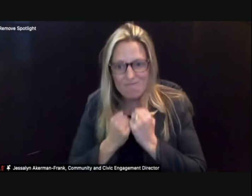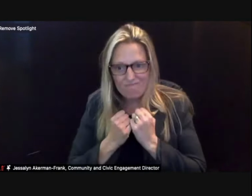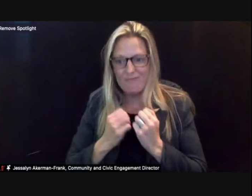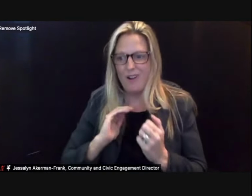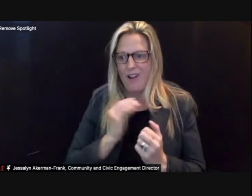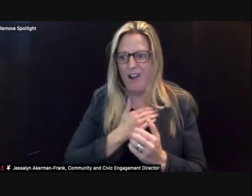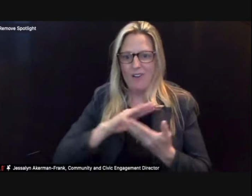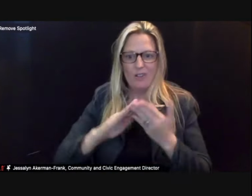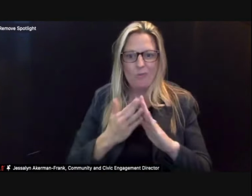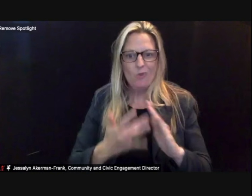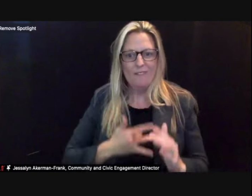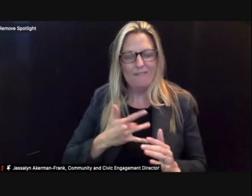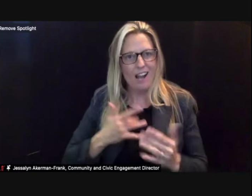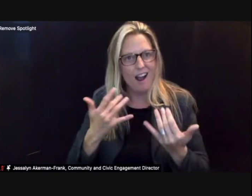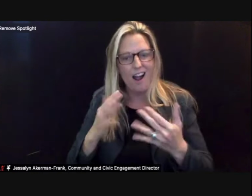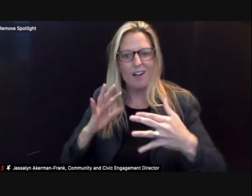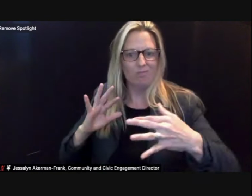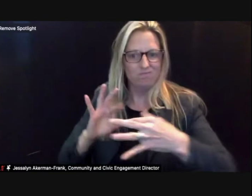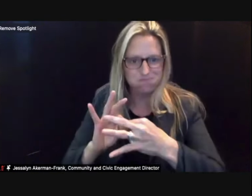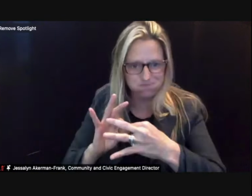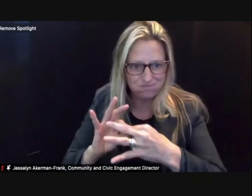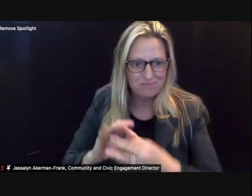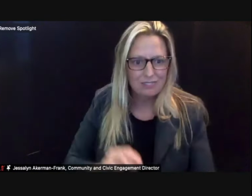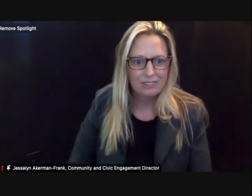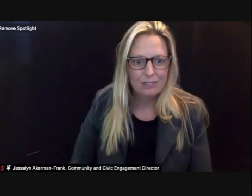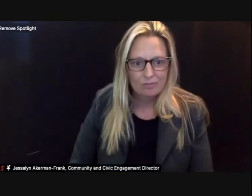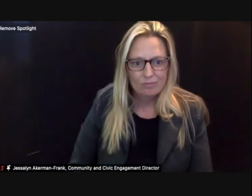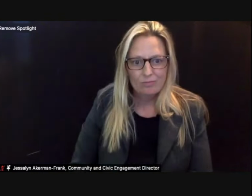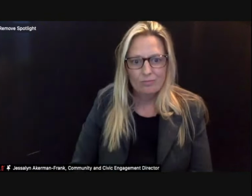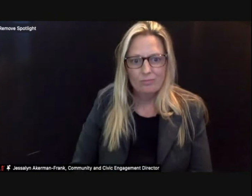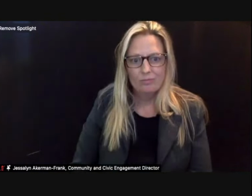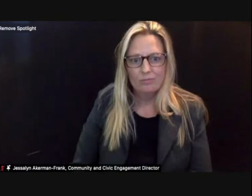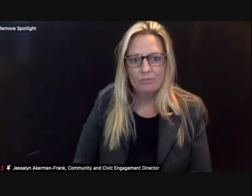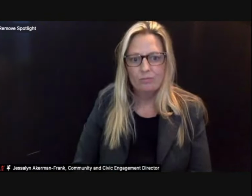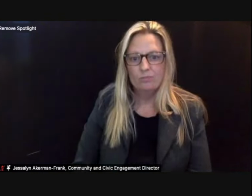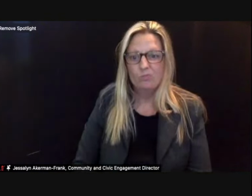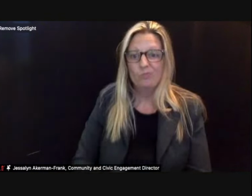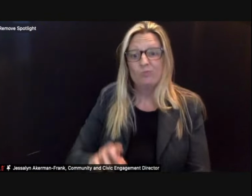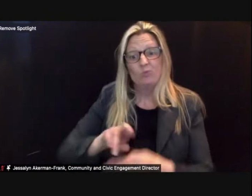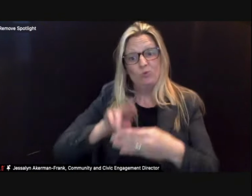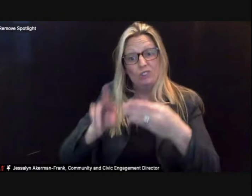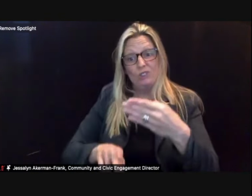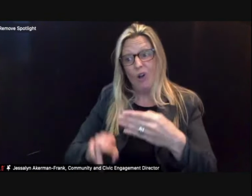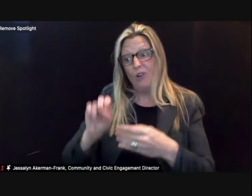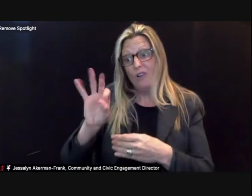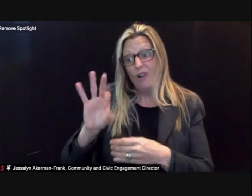significantly impacted our in-person engagement work. We value